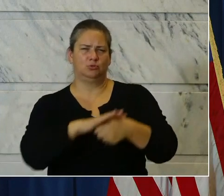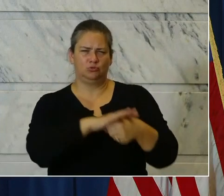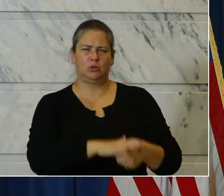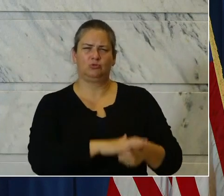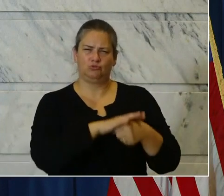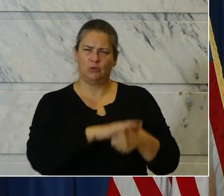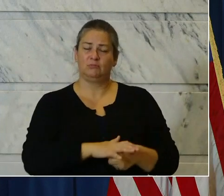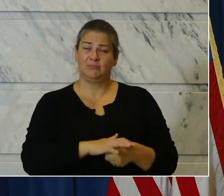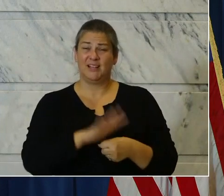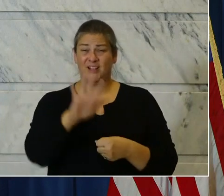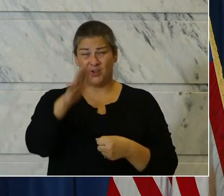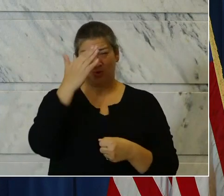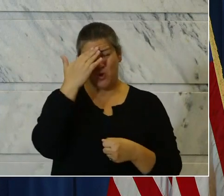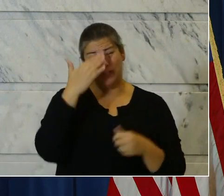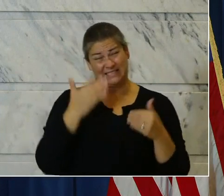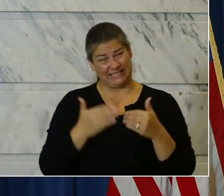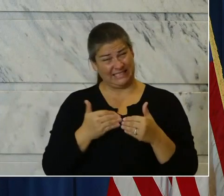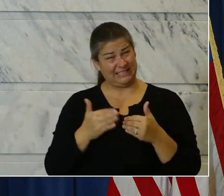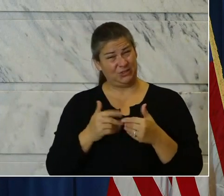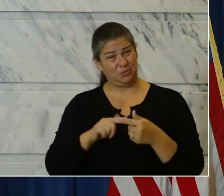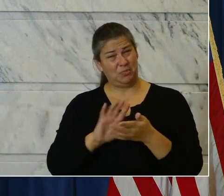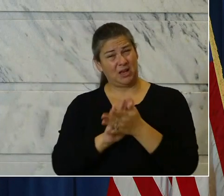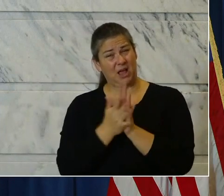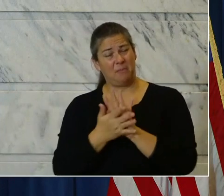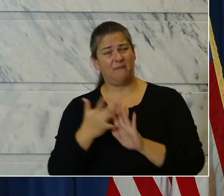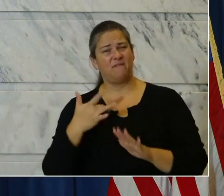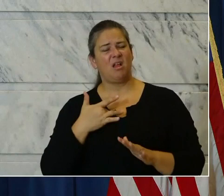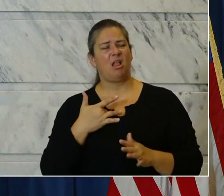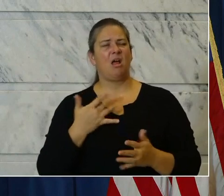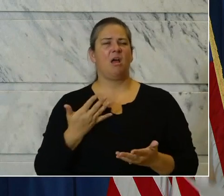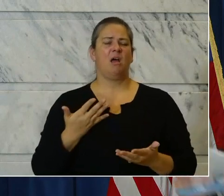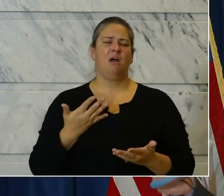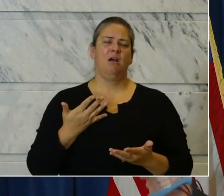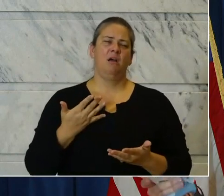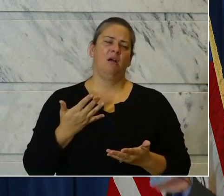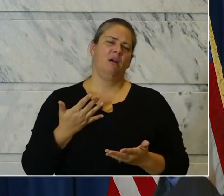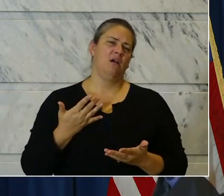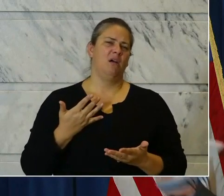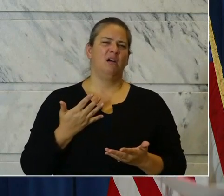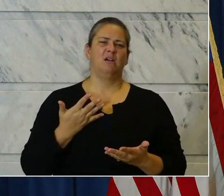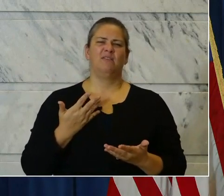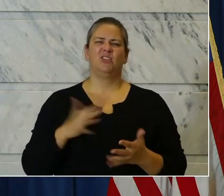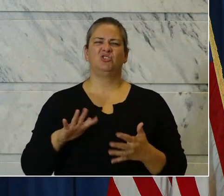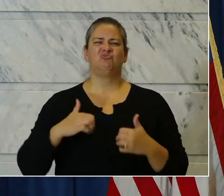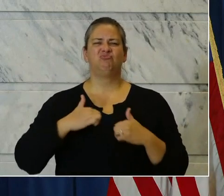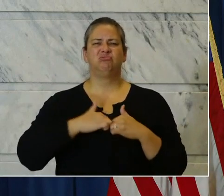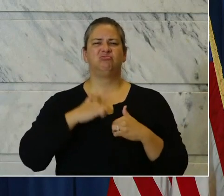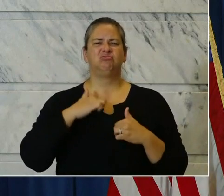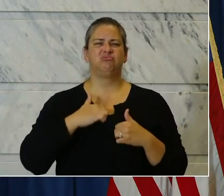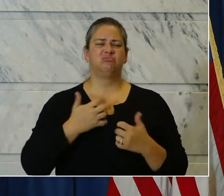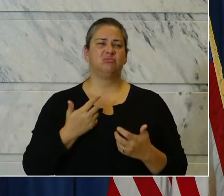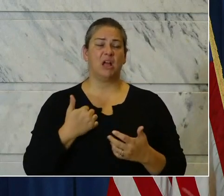FACED A- BUT BUT NOT IT'S EASY TO GET JADED IT'S EASIER GET CASH. IT'S EASY TO SIGHT THAT